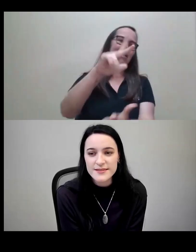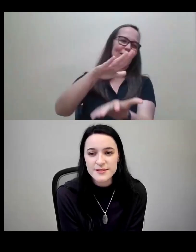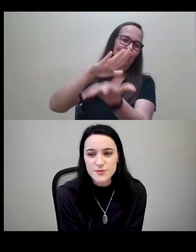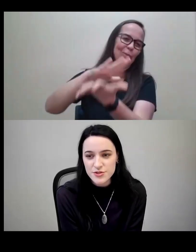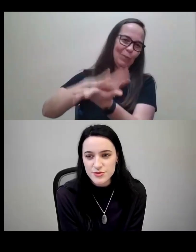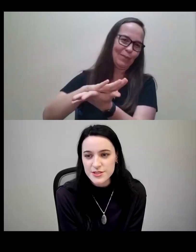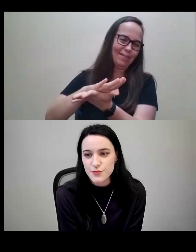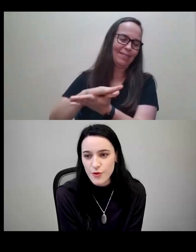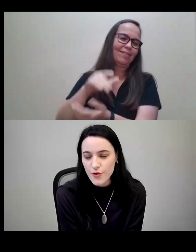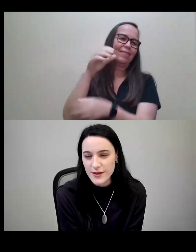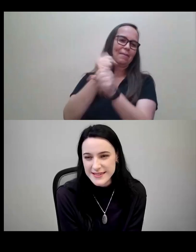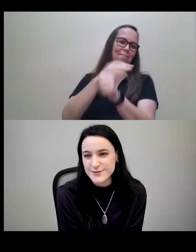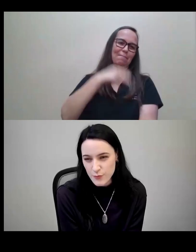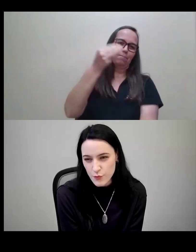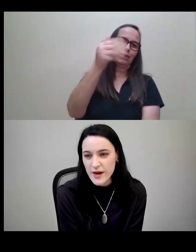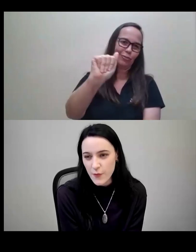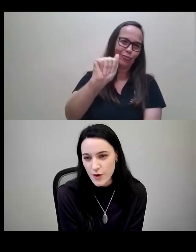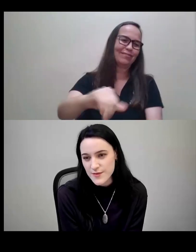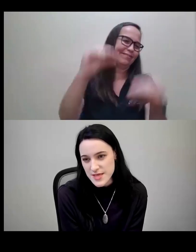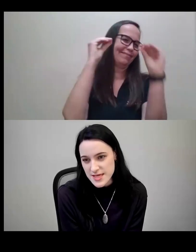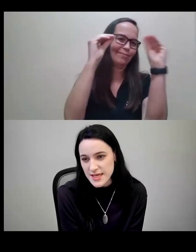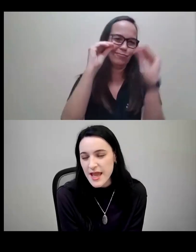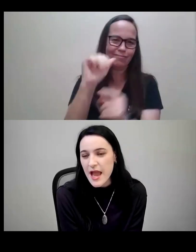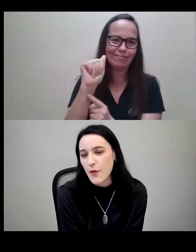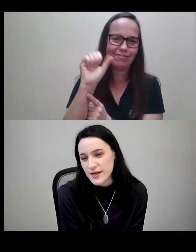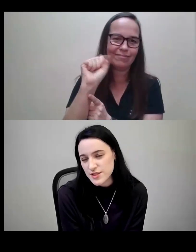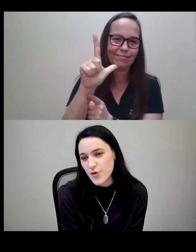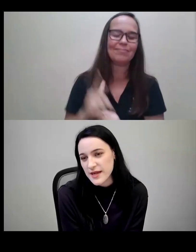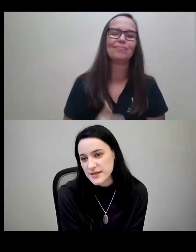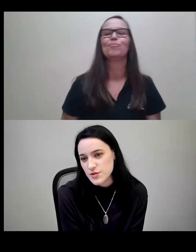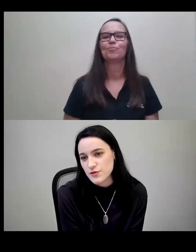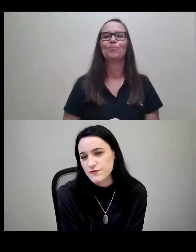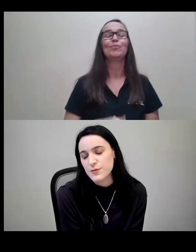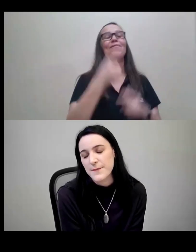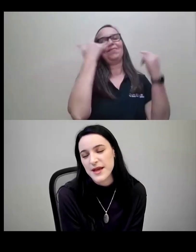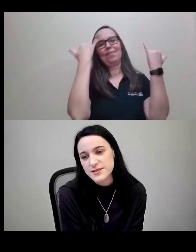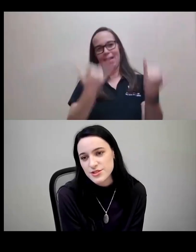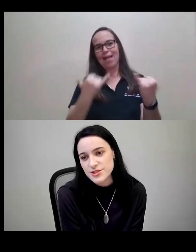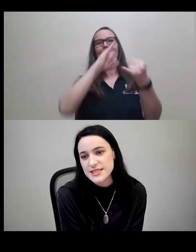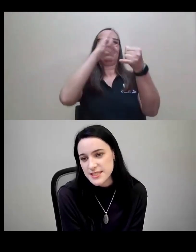the ASL specialist role is where I want to be. I wanted to go back to school for my masters